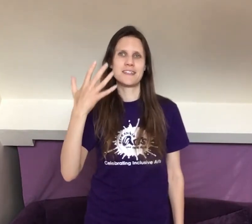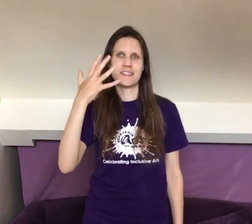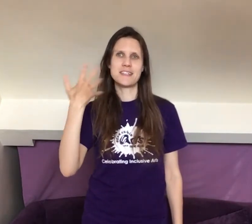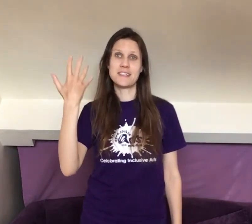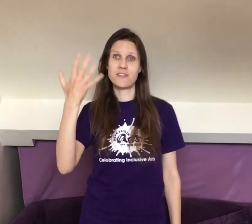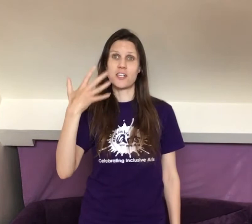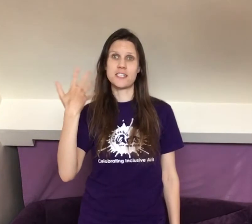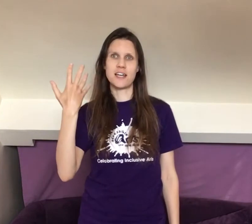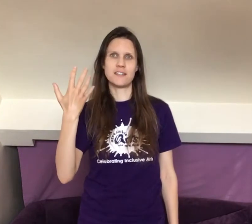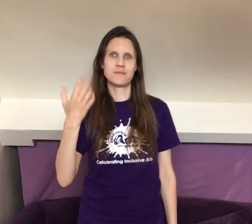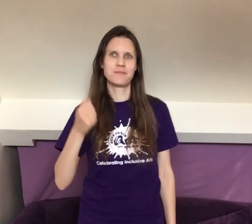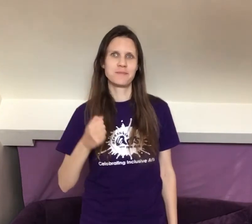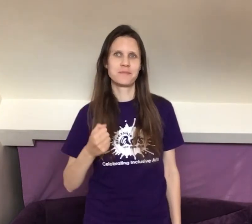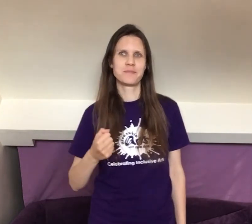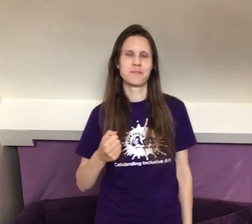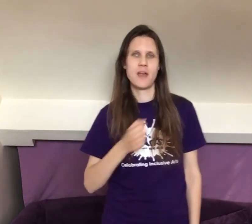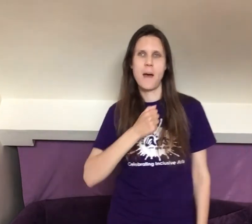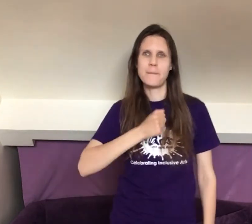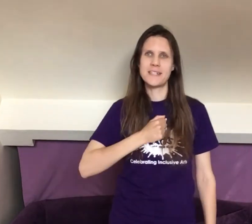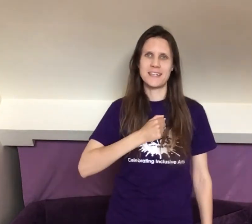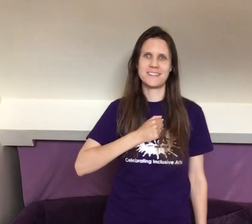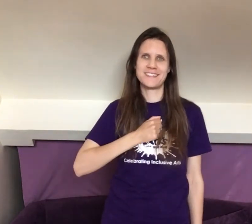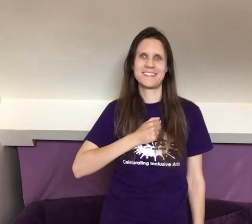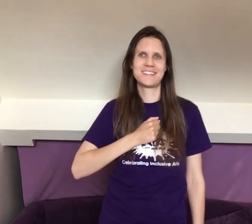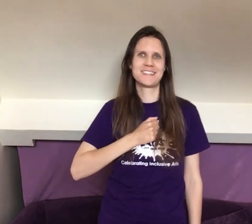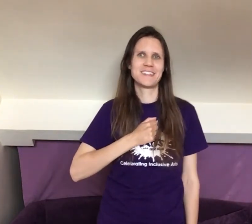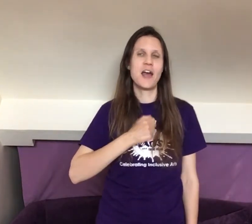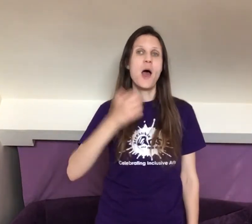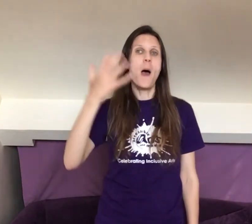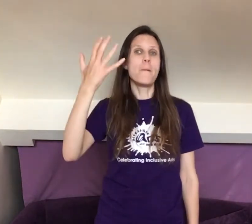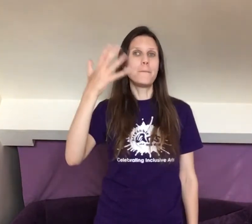OK, so this is the first sign. My turn.